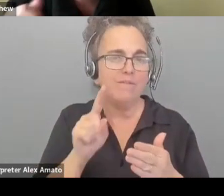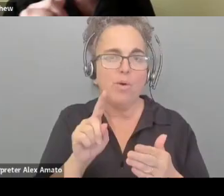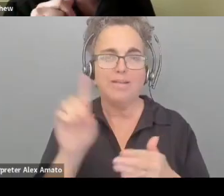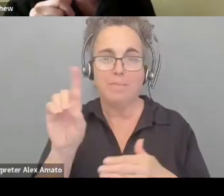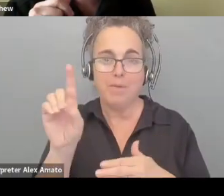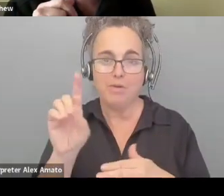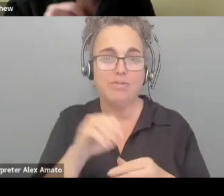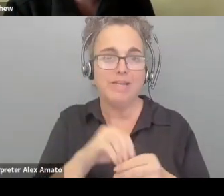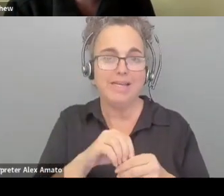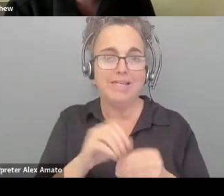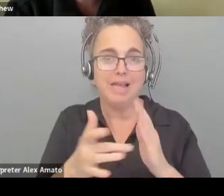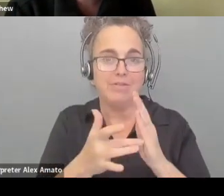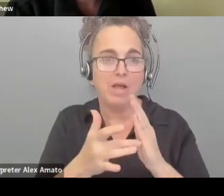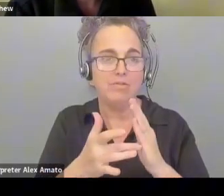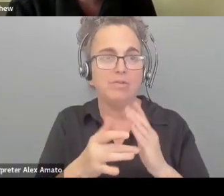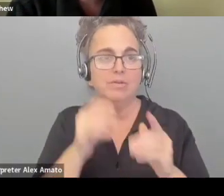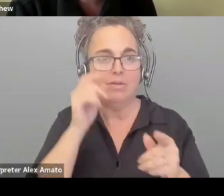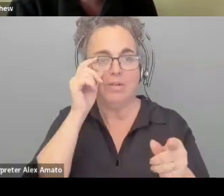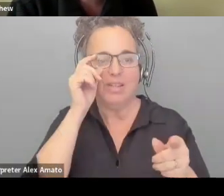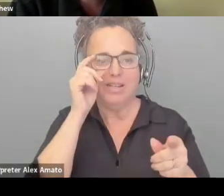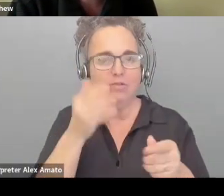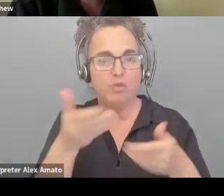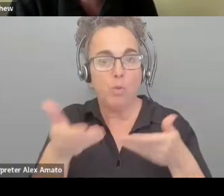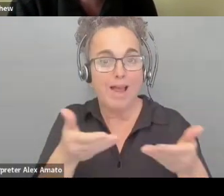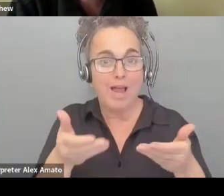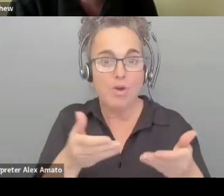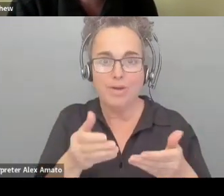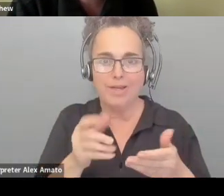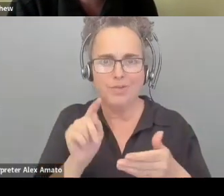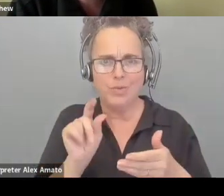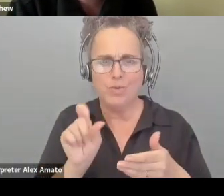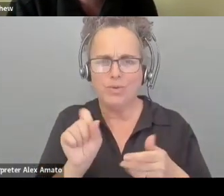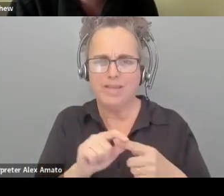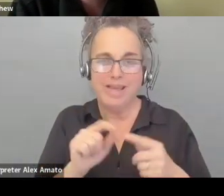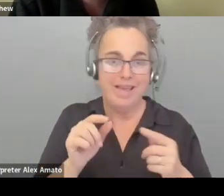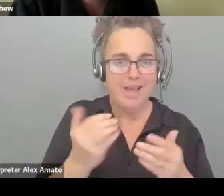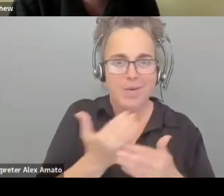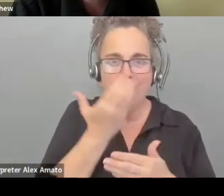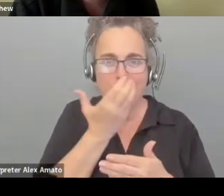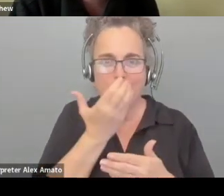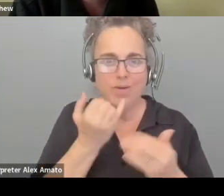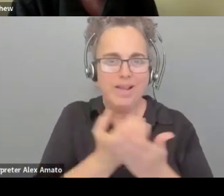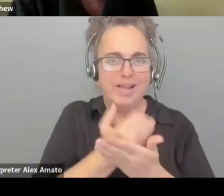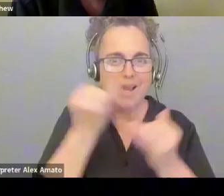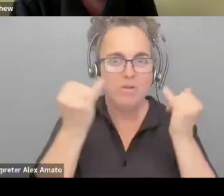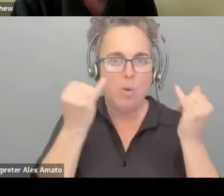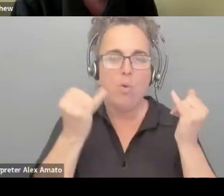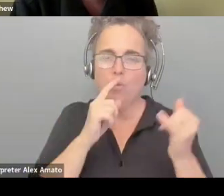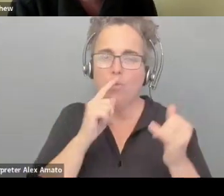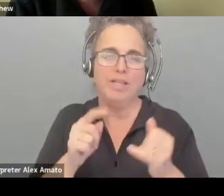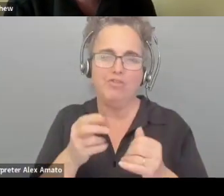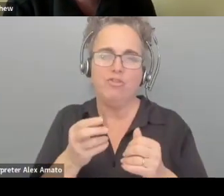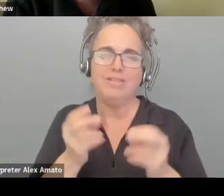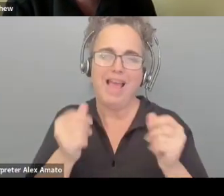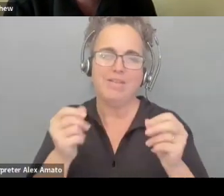"Algorithm-driven Hiring Tools: Innovative Recruitment or Expedited Disability Discrimination with surveillance AI